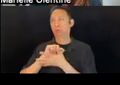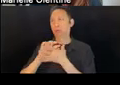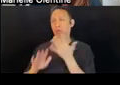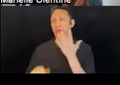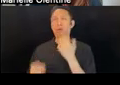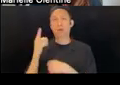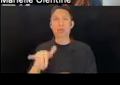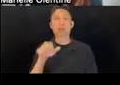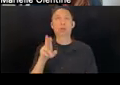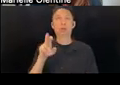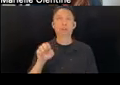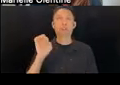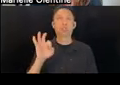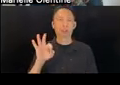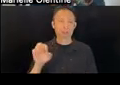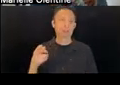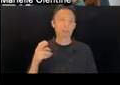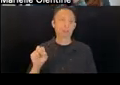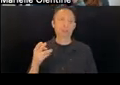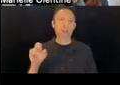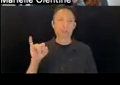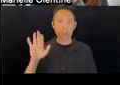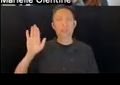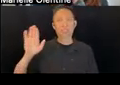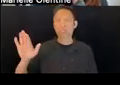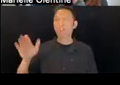In the years before joining IDA, I also did artist